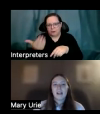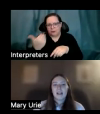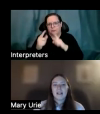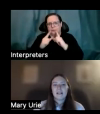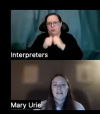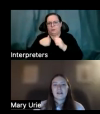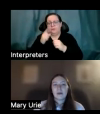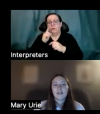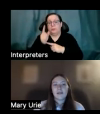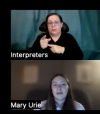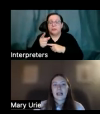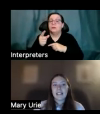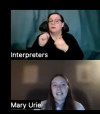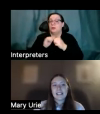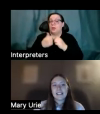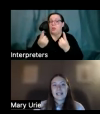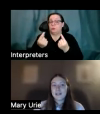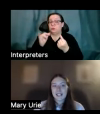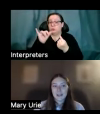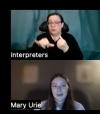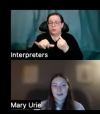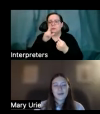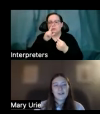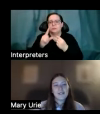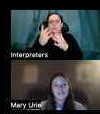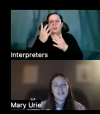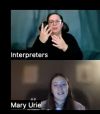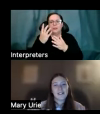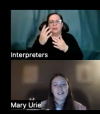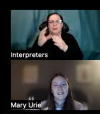And the way you do that is outside those rooms, there are